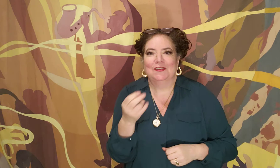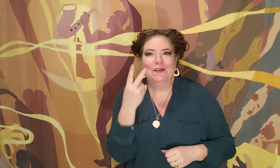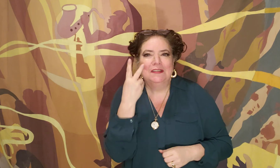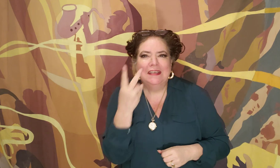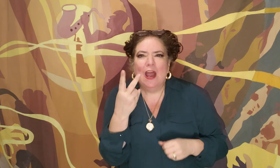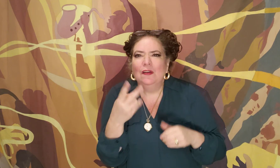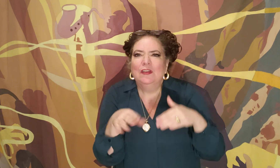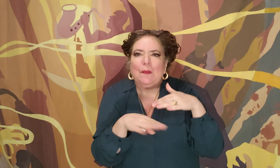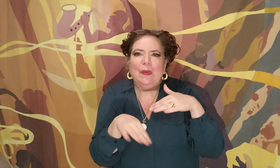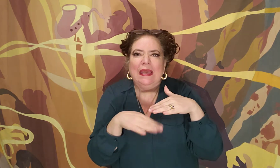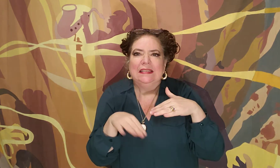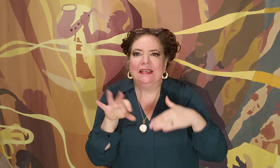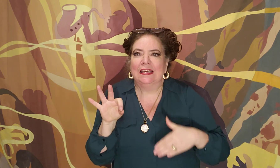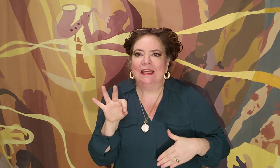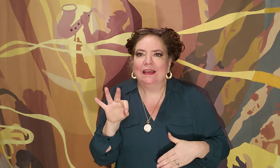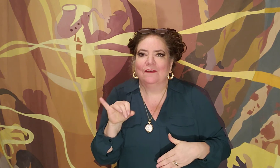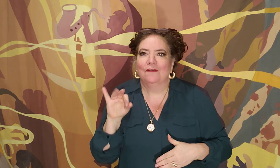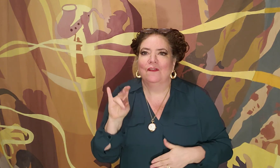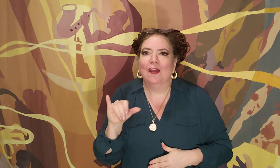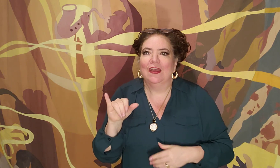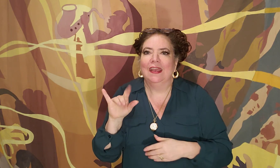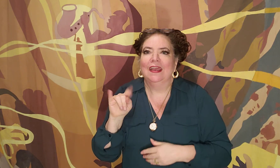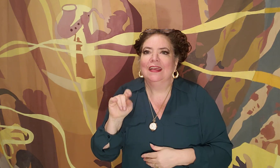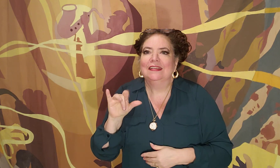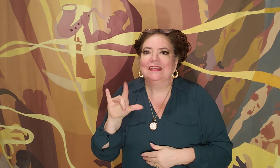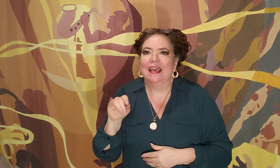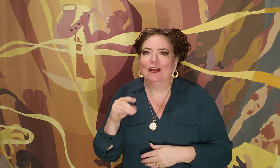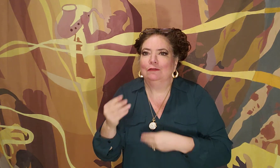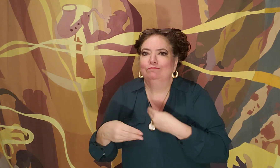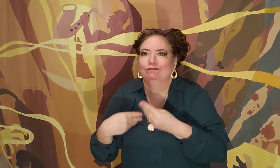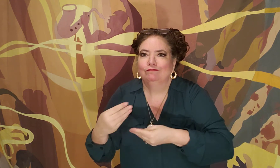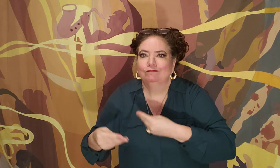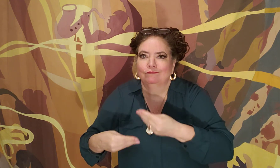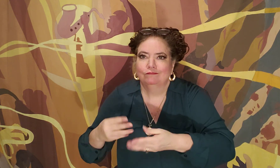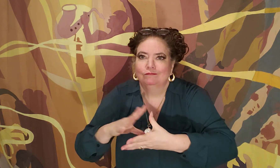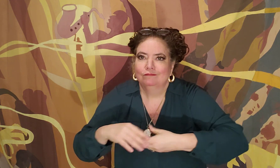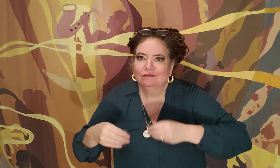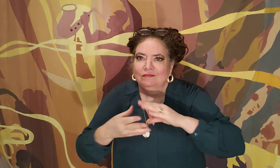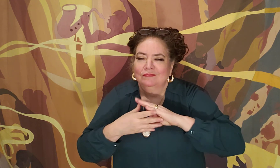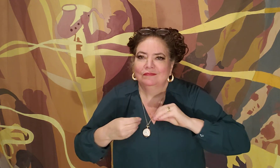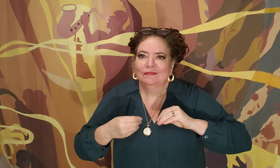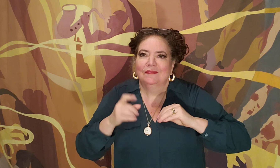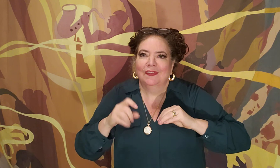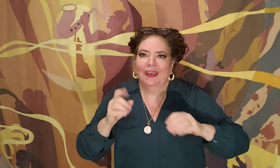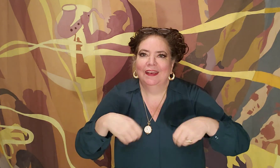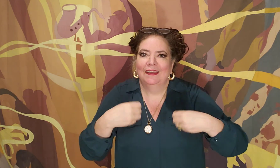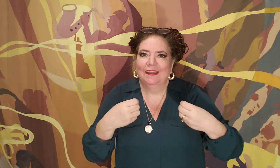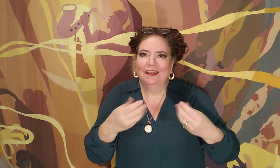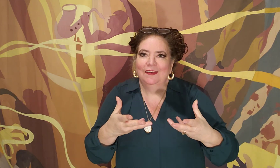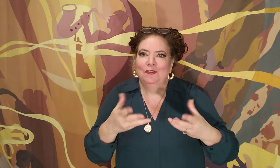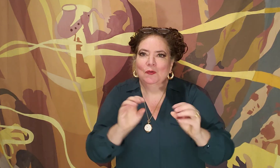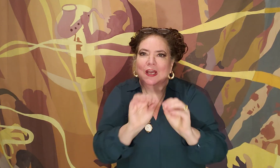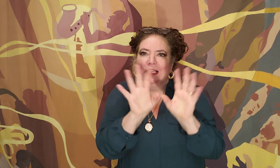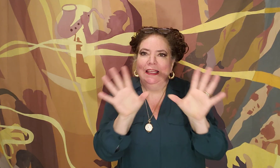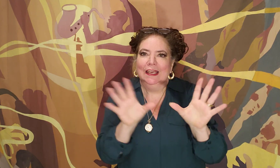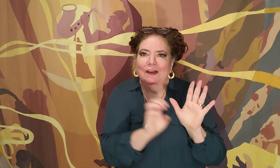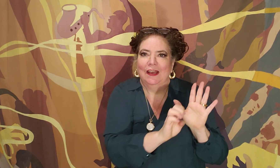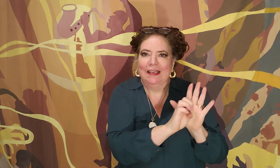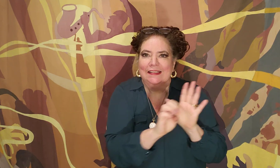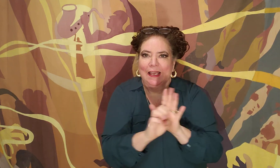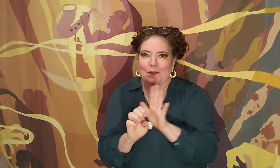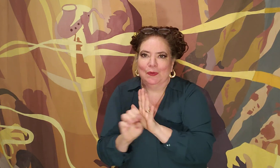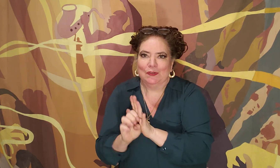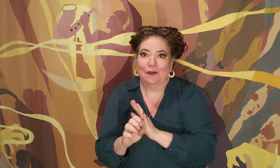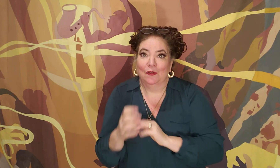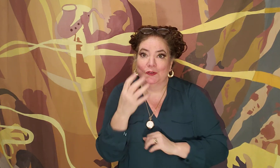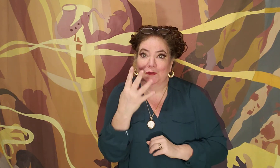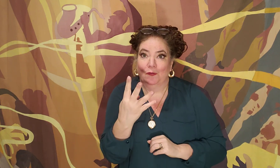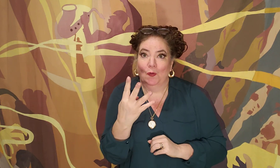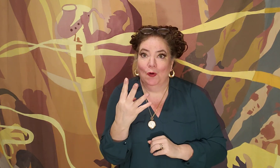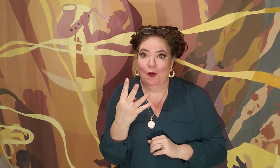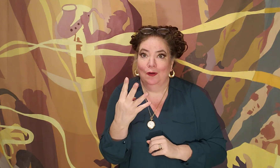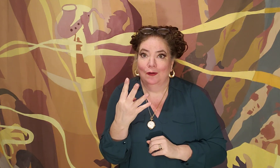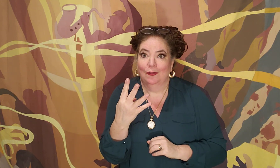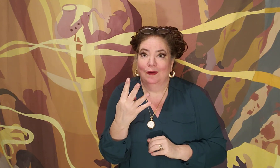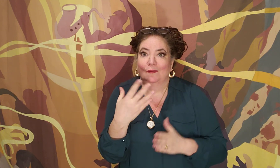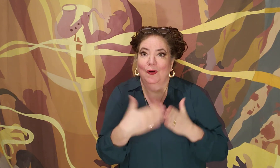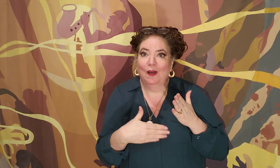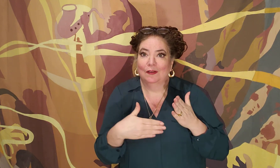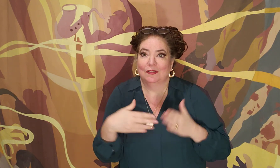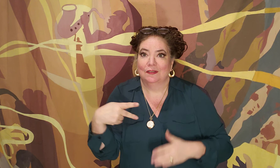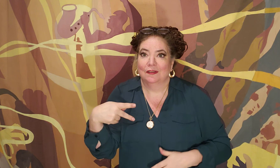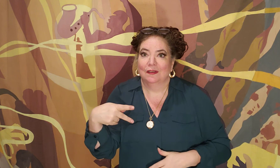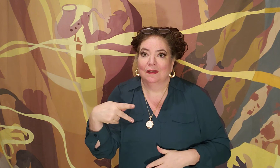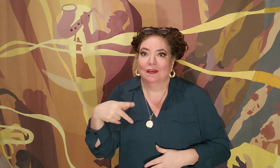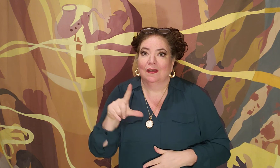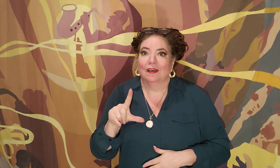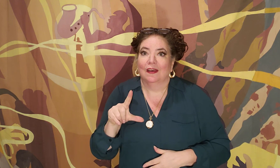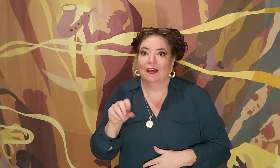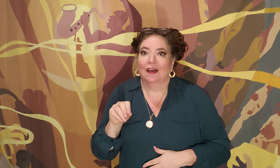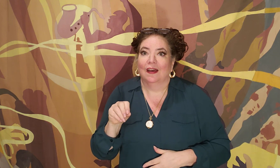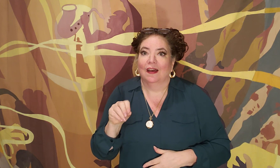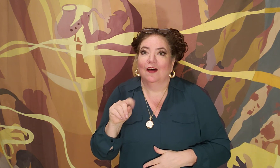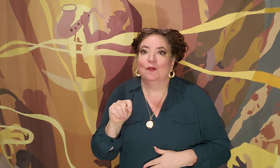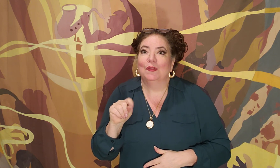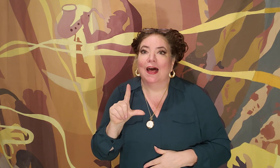you can see how even a basic fairy tale can give you clear examples of those four parts of a plot